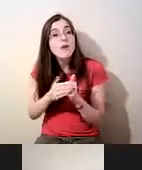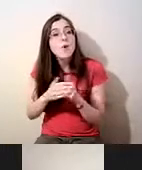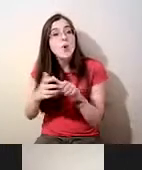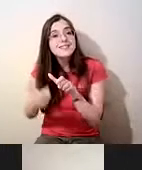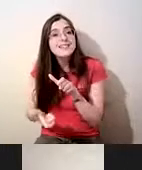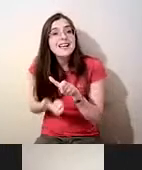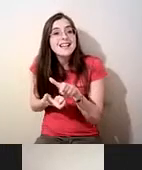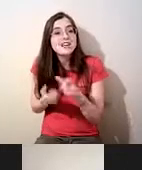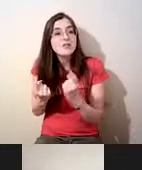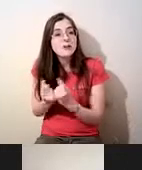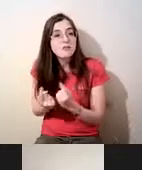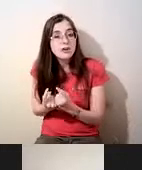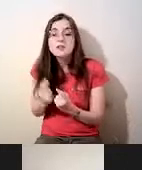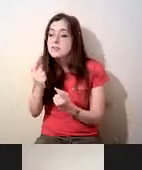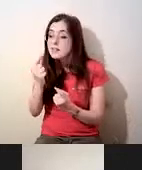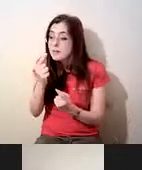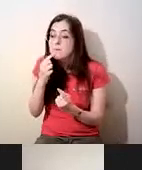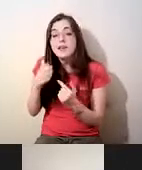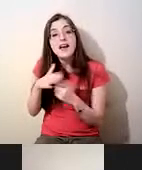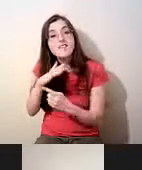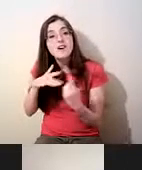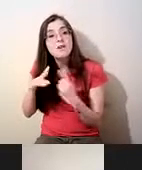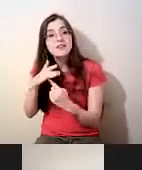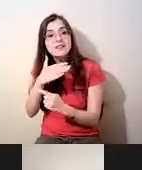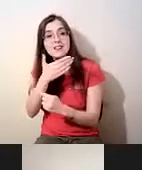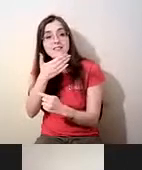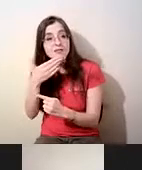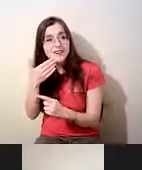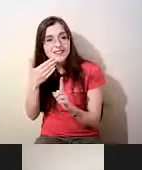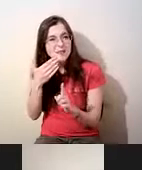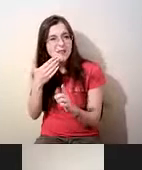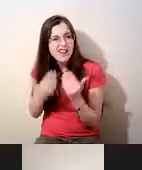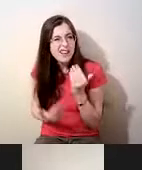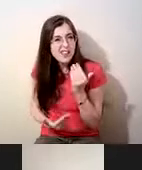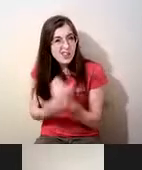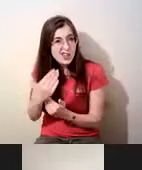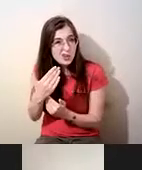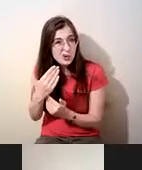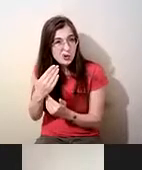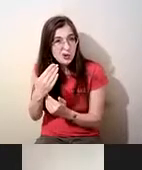know environmental friendly but it seems like the new product that's designed might not consider